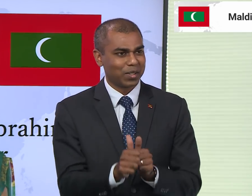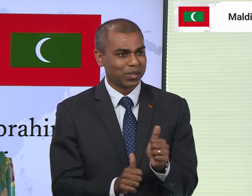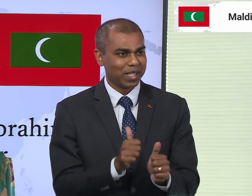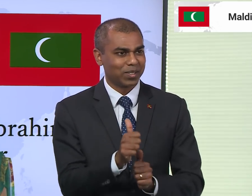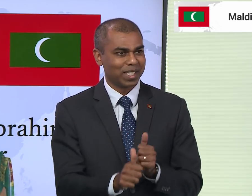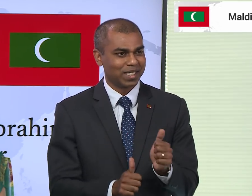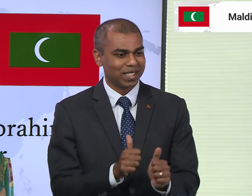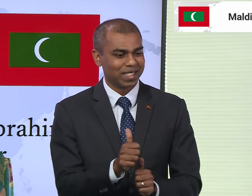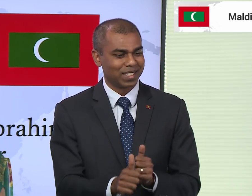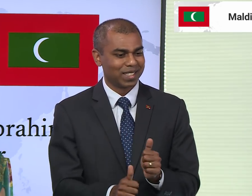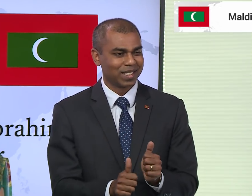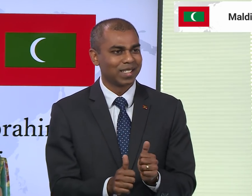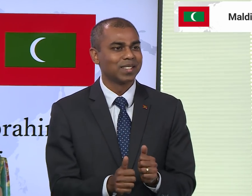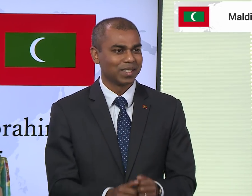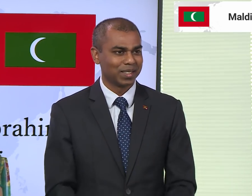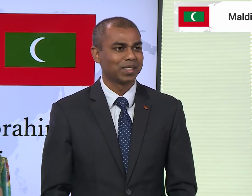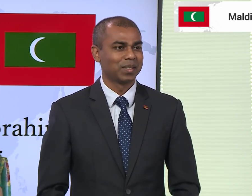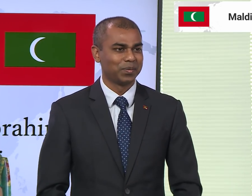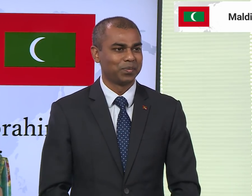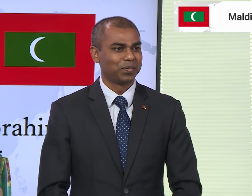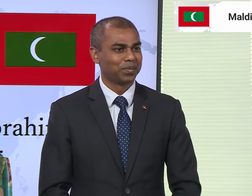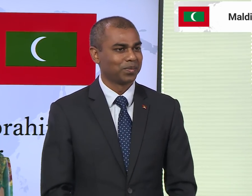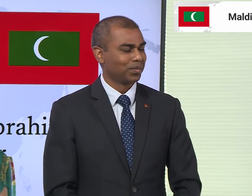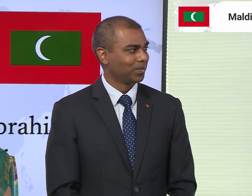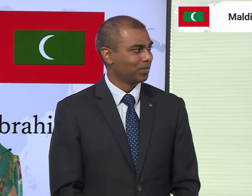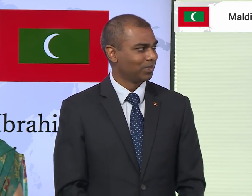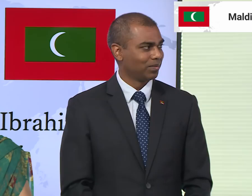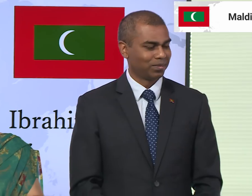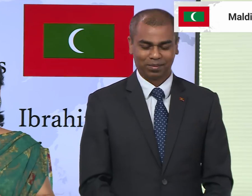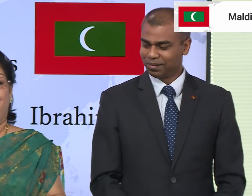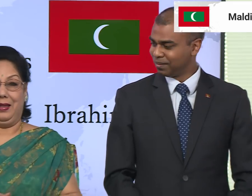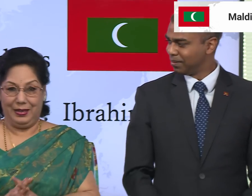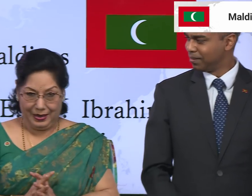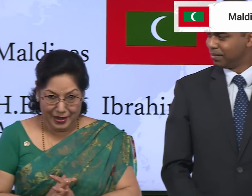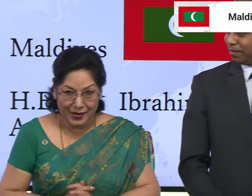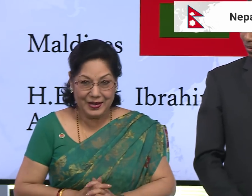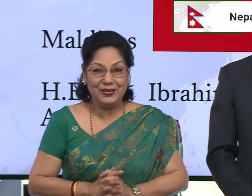Hi, I'm from Afghanistan. That's the sign for congratulations.